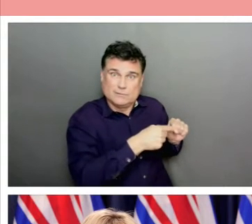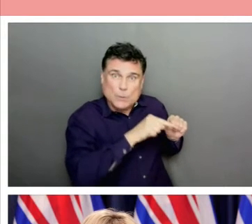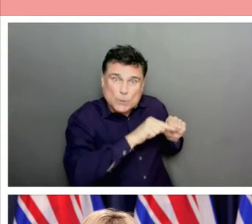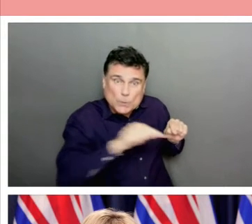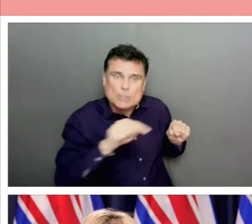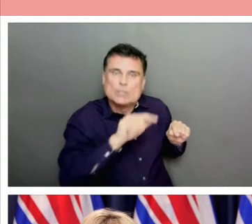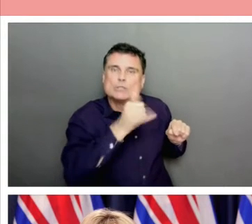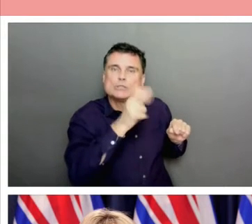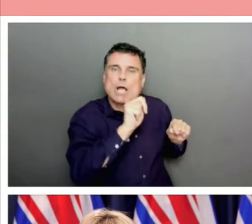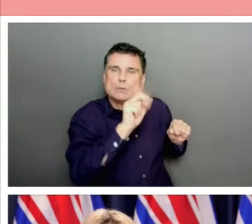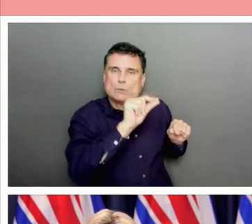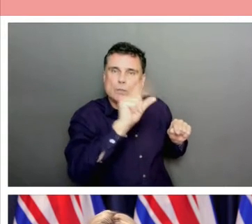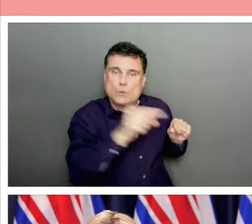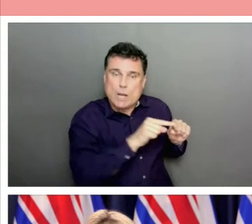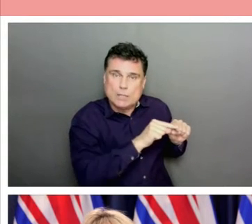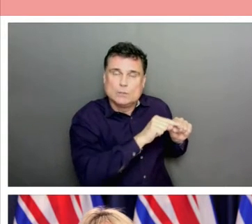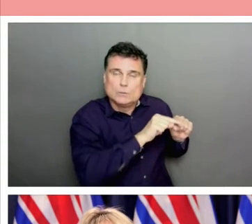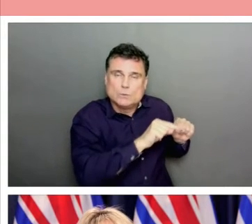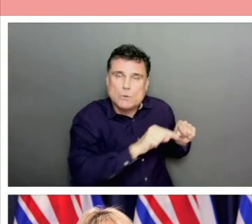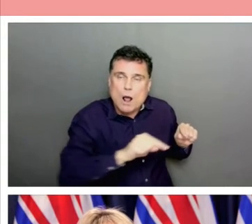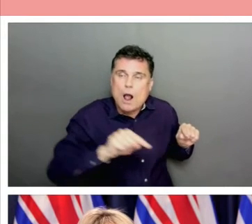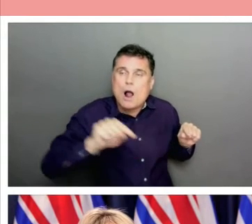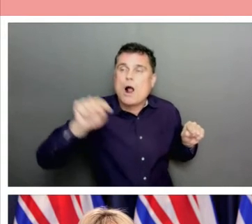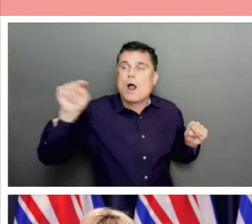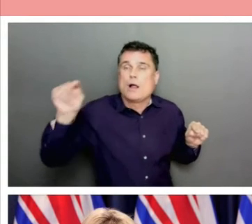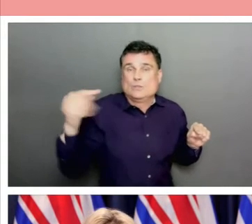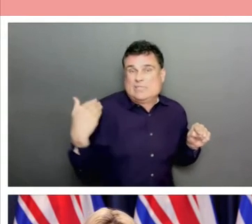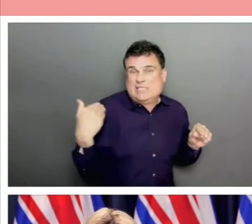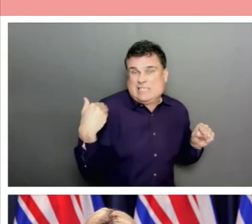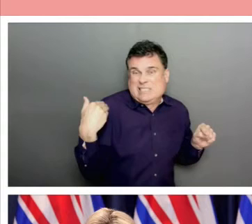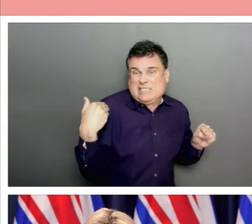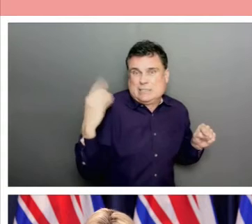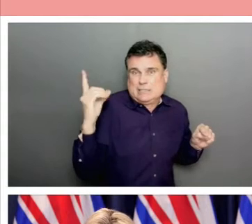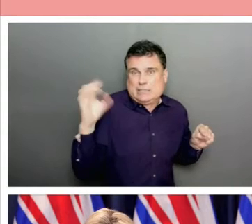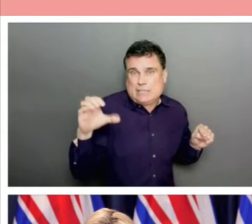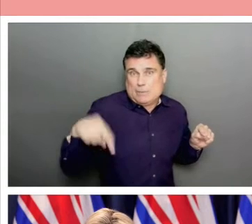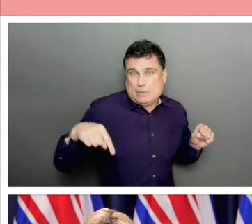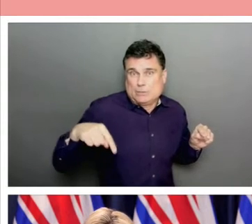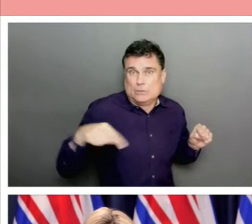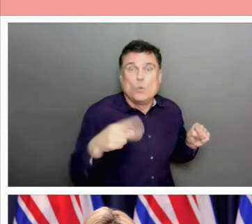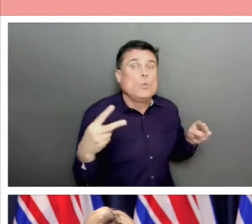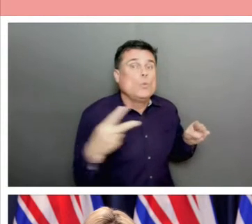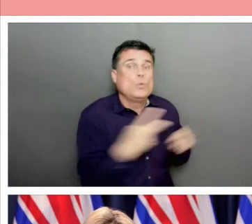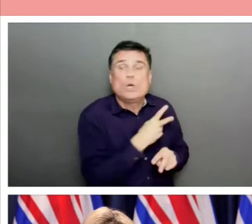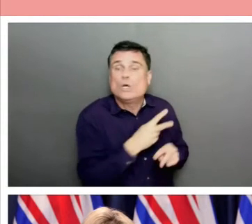peak around mid-November and we've now started to slowly decrease. This is our